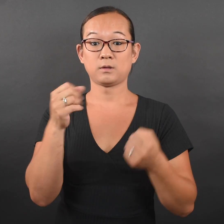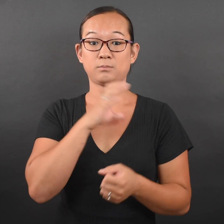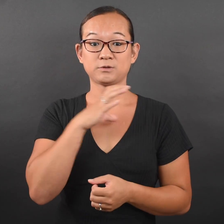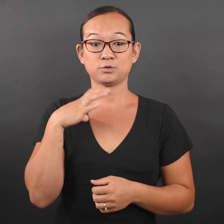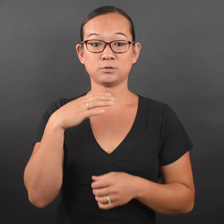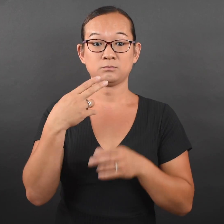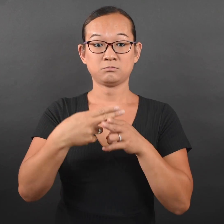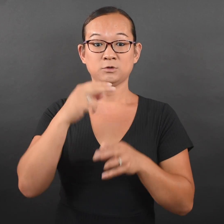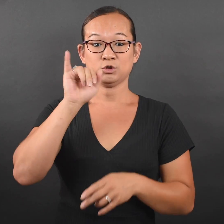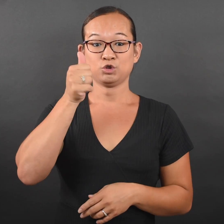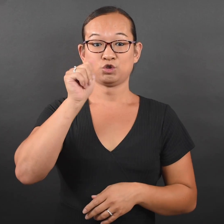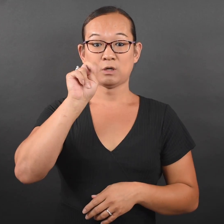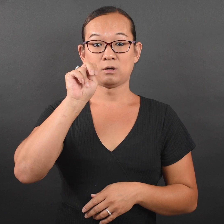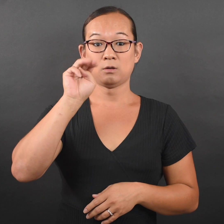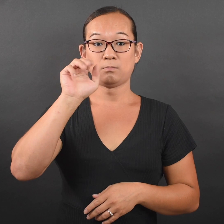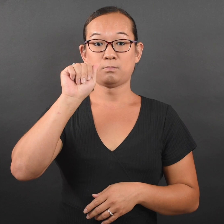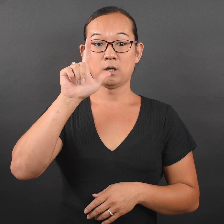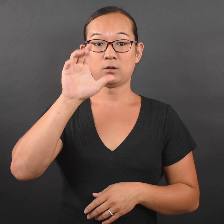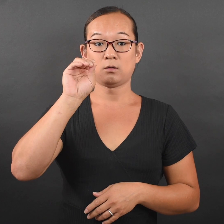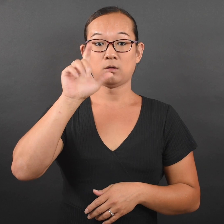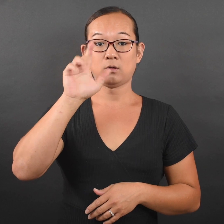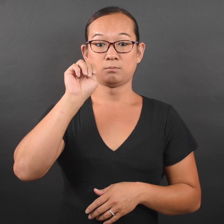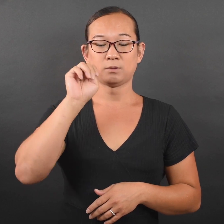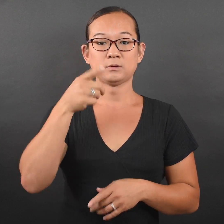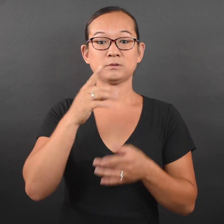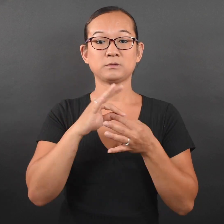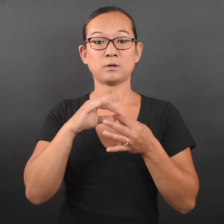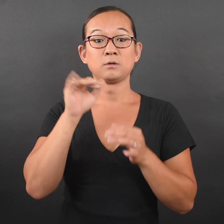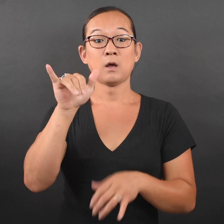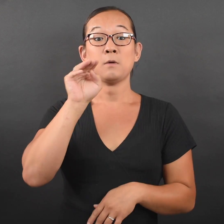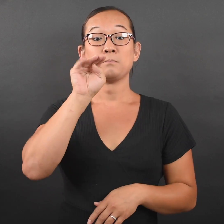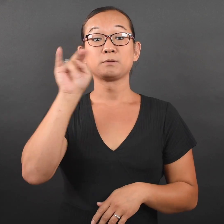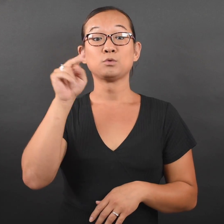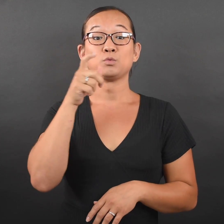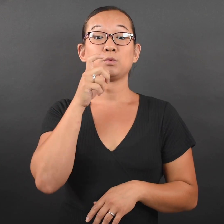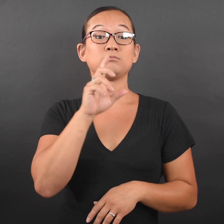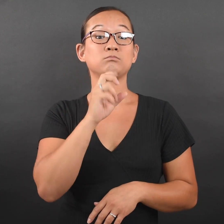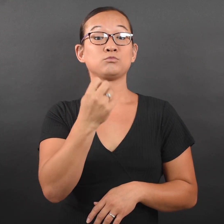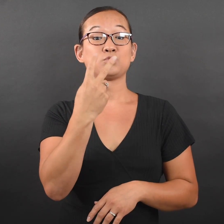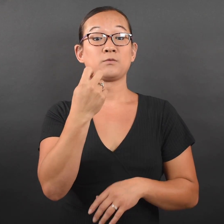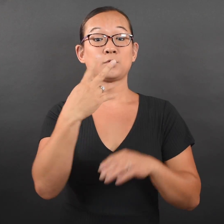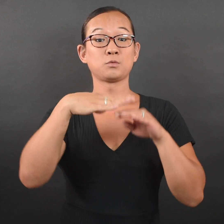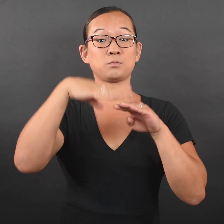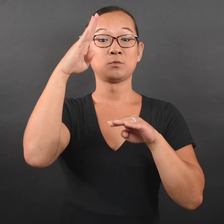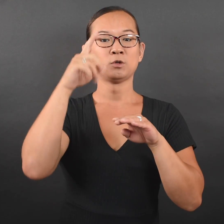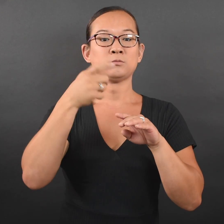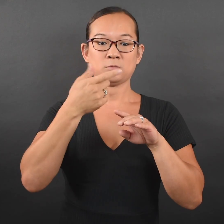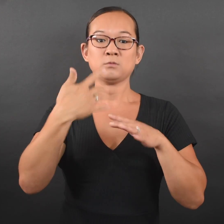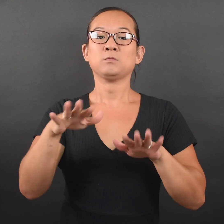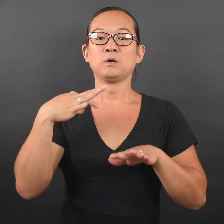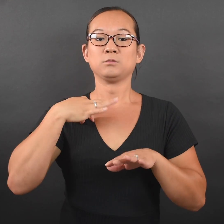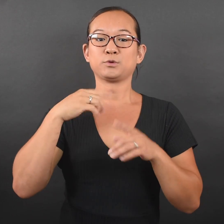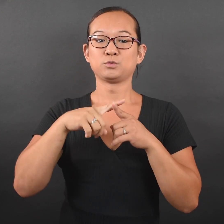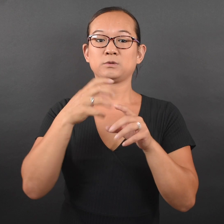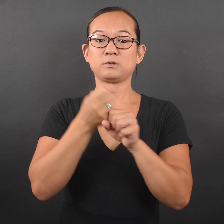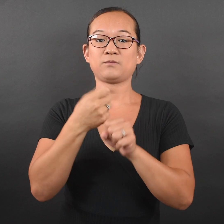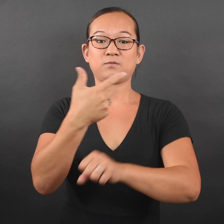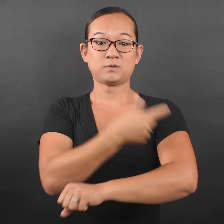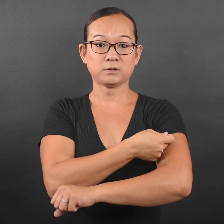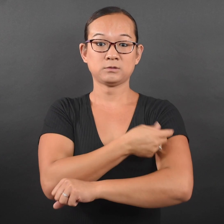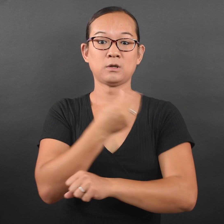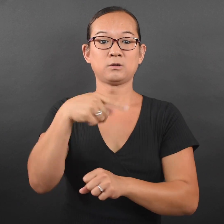Minnesotans ages 12 and older are eligible to get vaccinated, and they should take